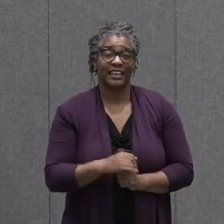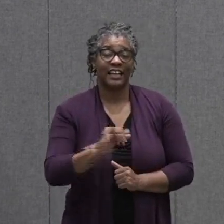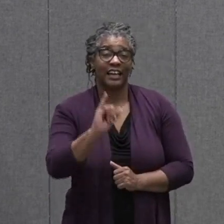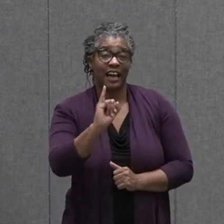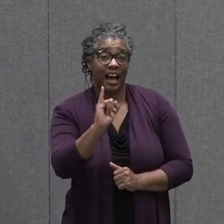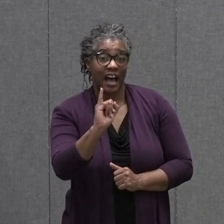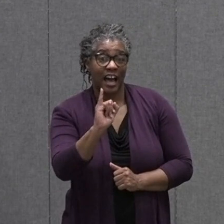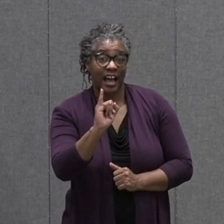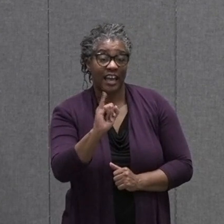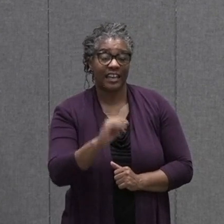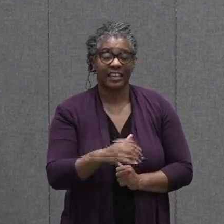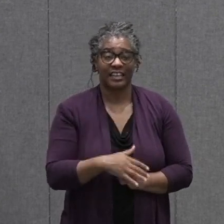and of course the letter e.